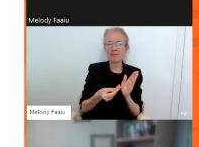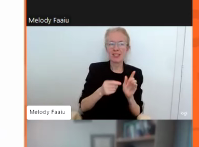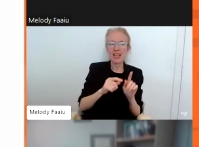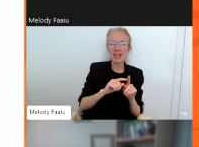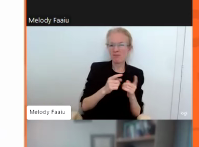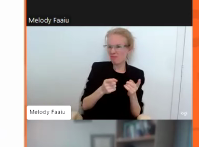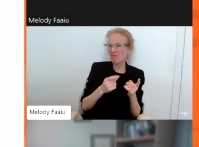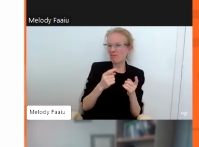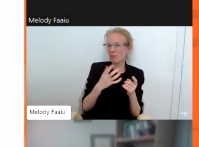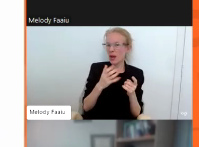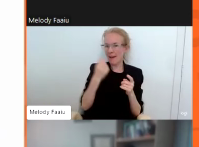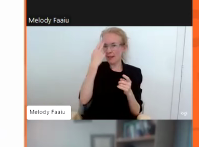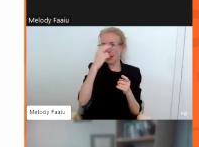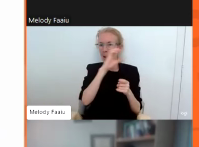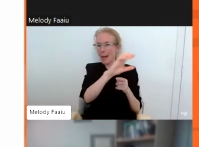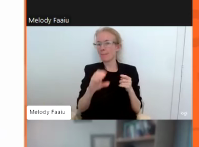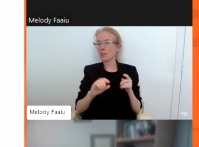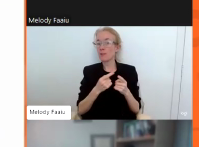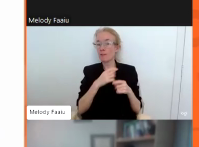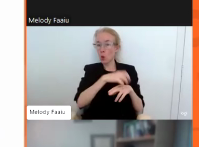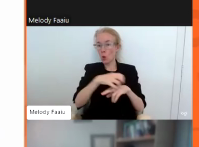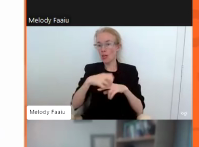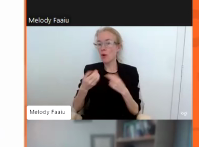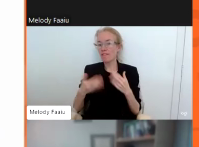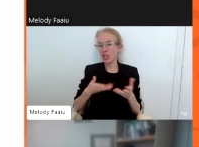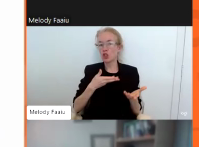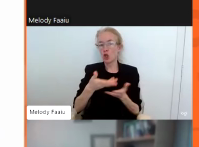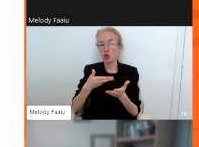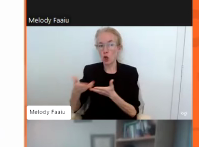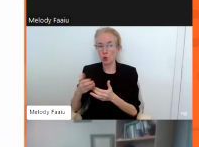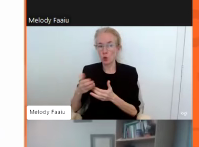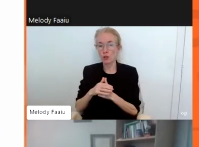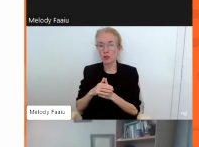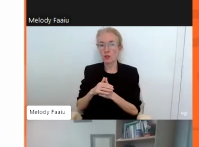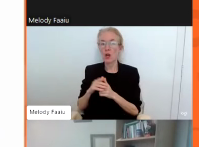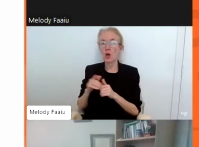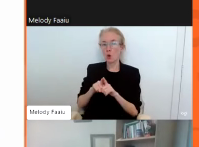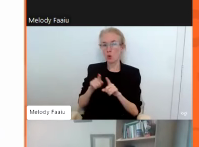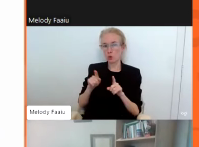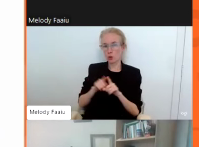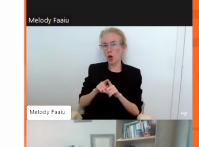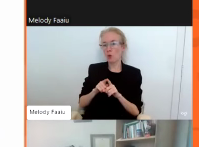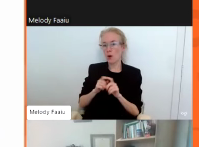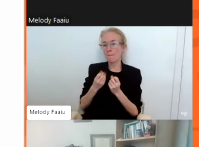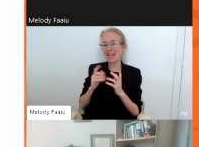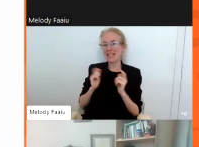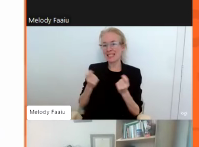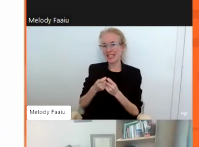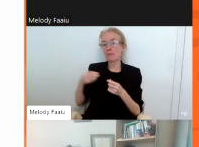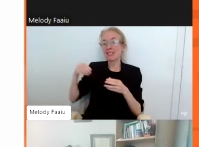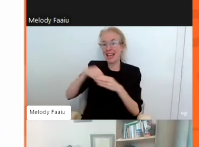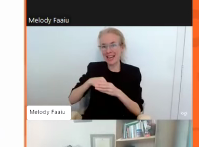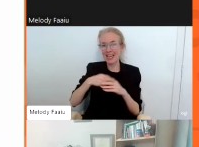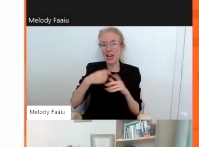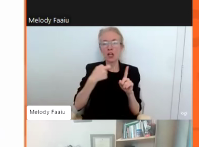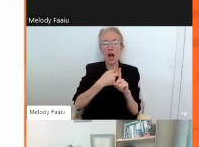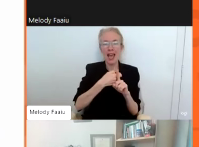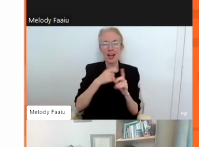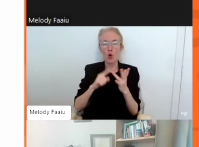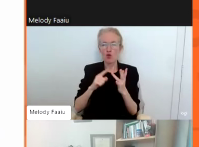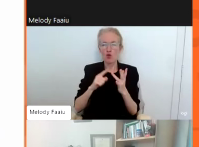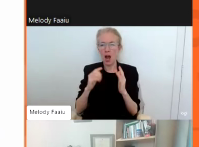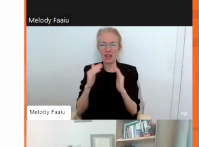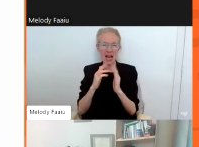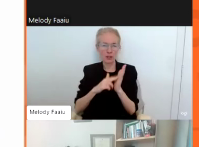Connect and others, and also internally by many teams in Kainga Ora. And